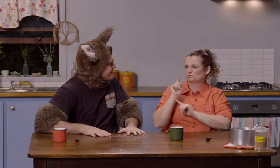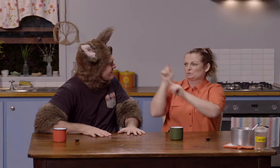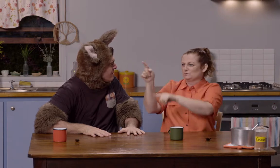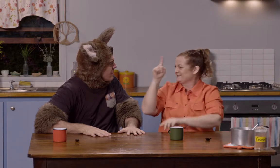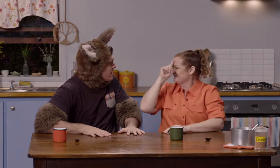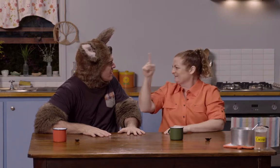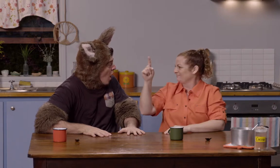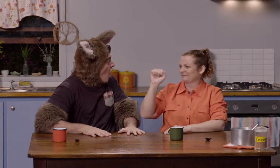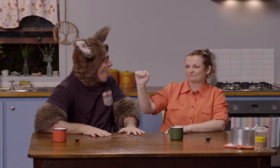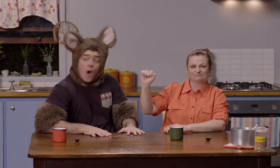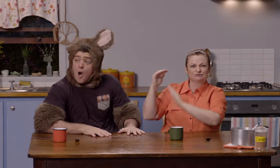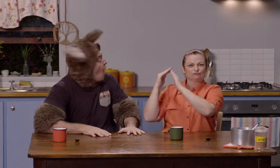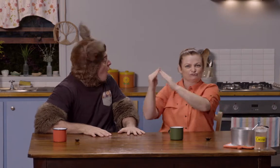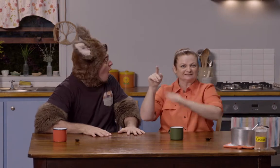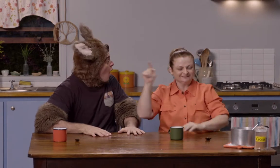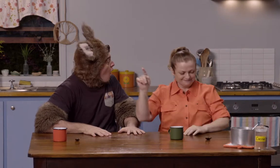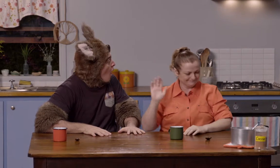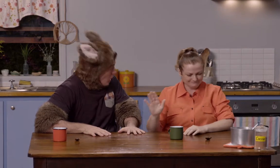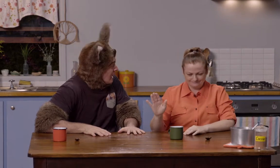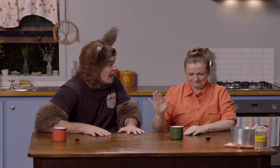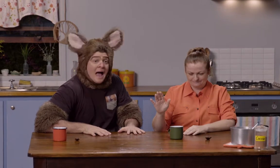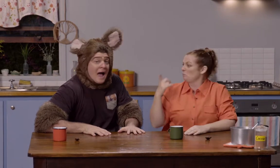if we learnt more before we went to Skip's shed.